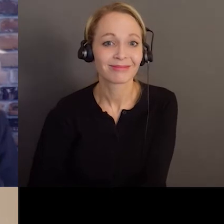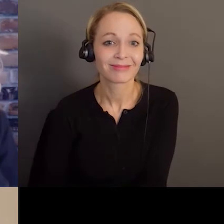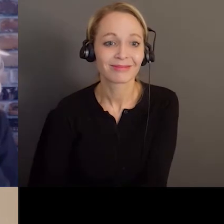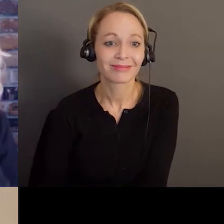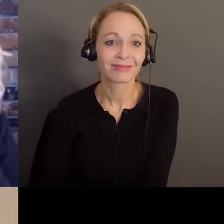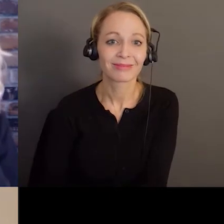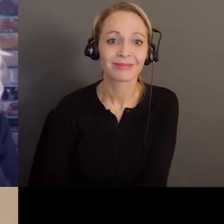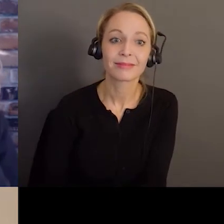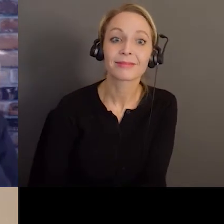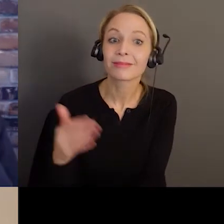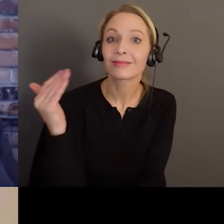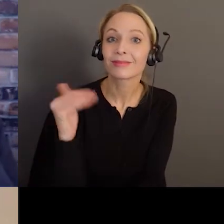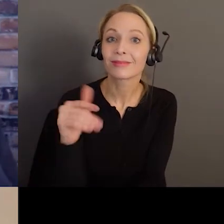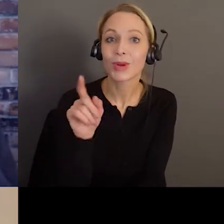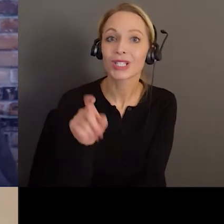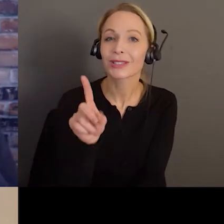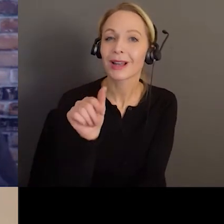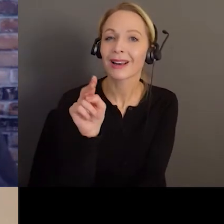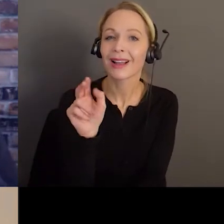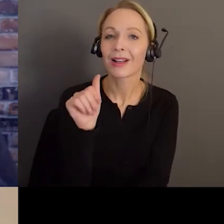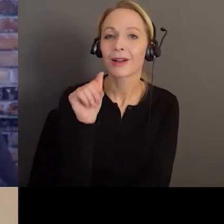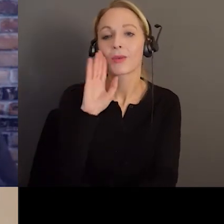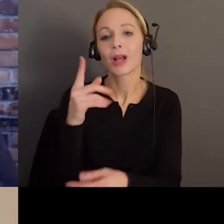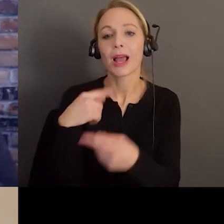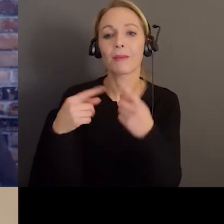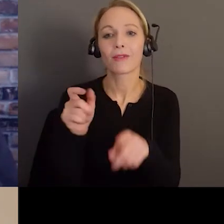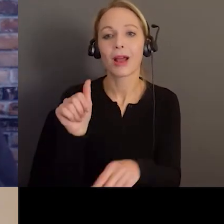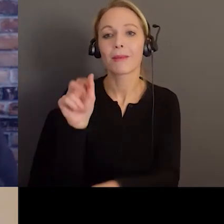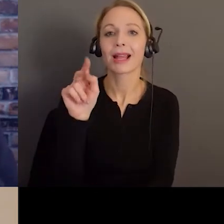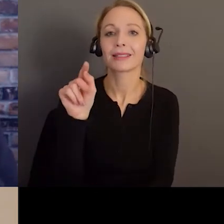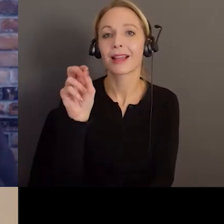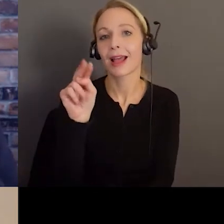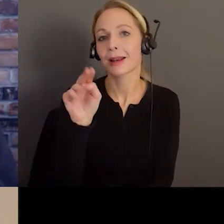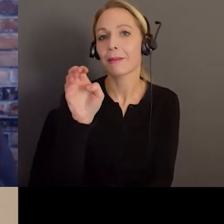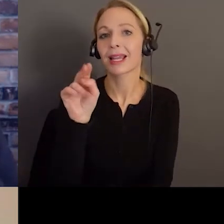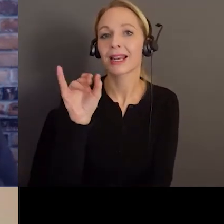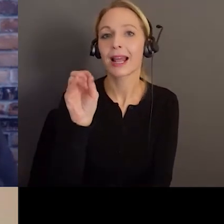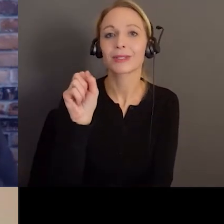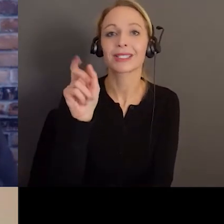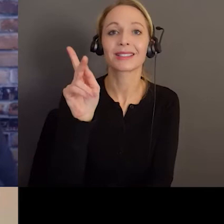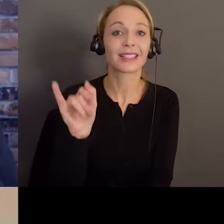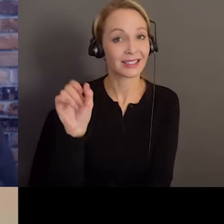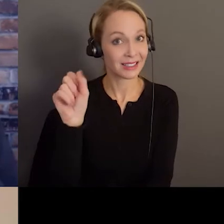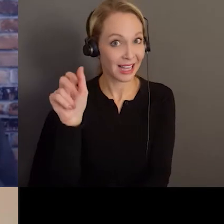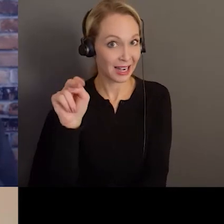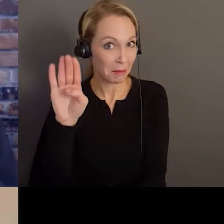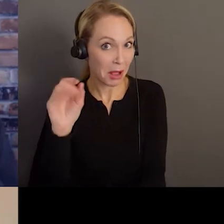NEXT QUESTION IS ANTWAN, WILL SANDBOXES AVAILABLE